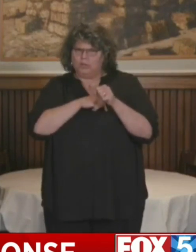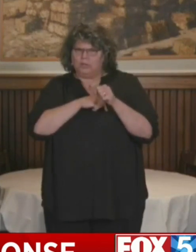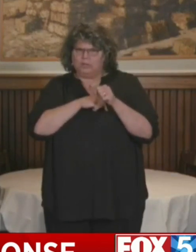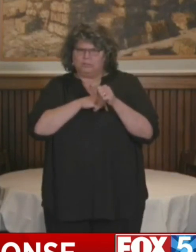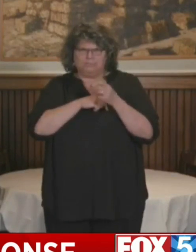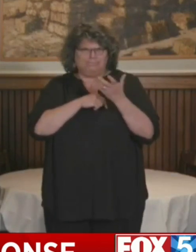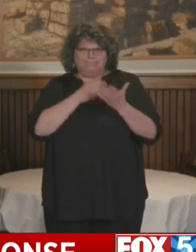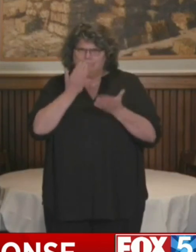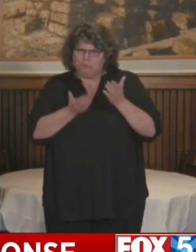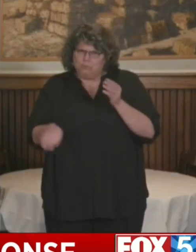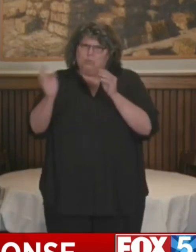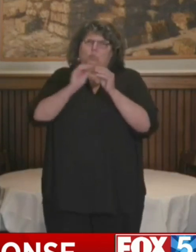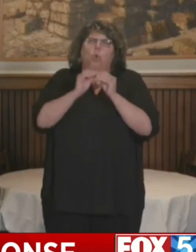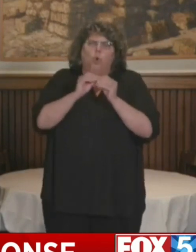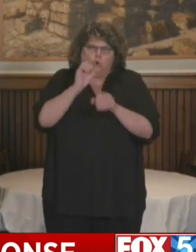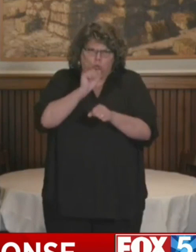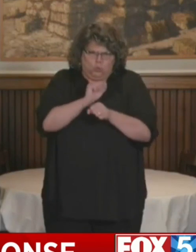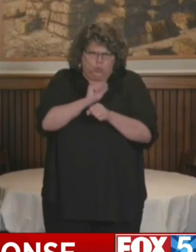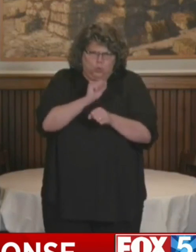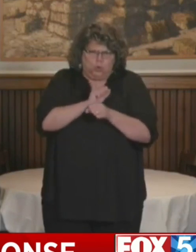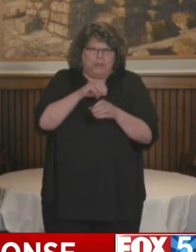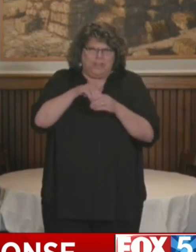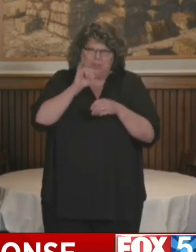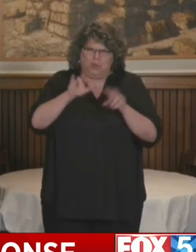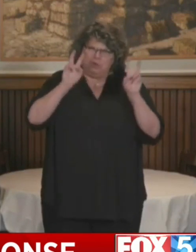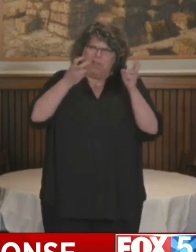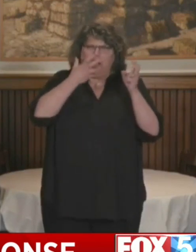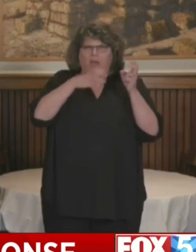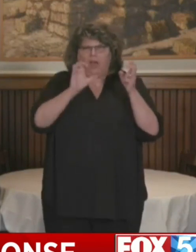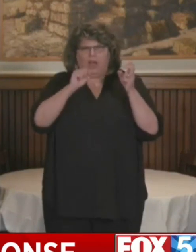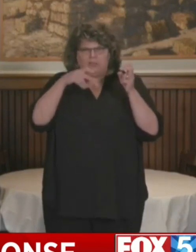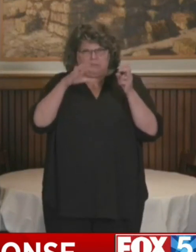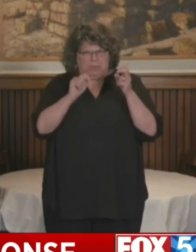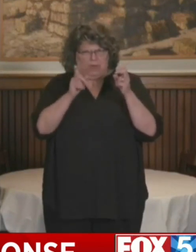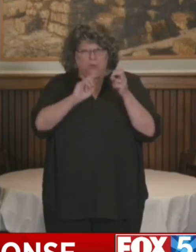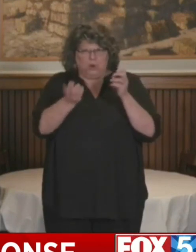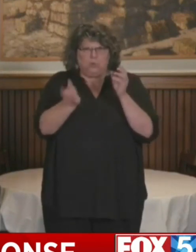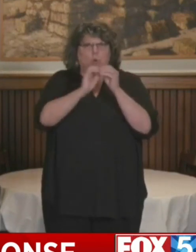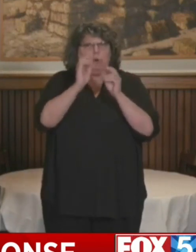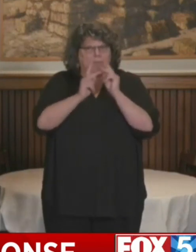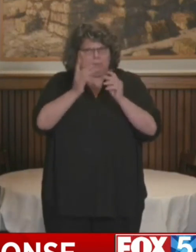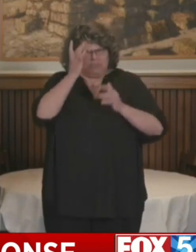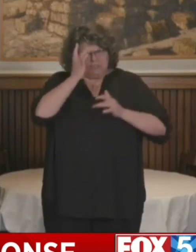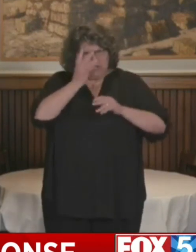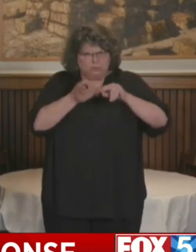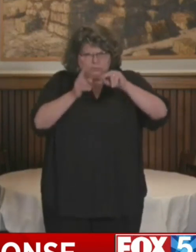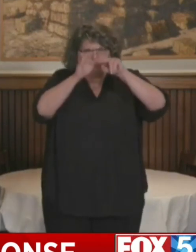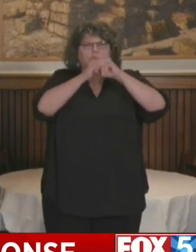VIRUS. SO WE IN THIS NEXT PHASE ARE LOOKING TO REALLY DOUBLE THE EFFORTS AROUND